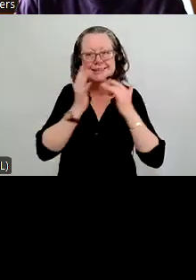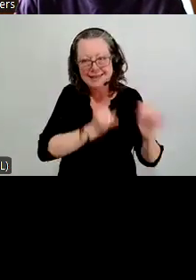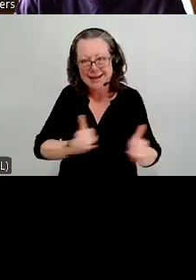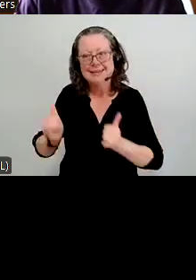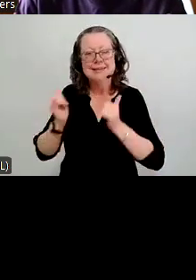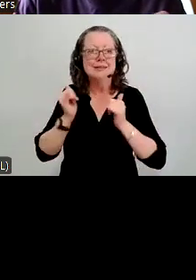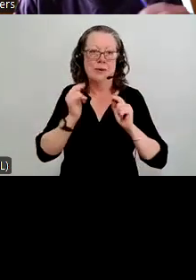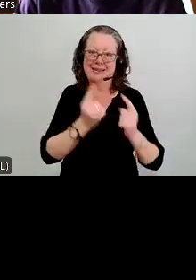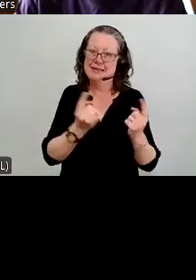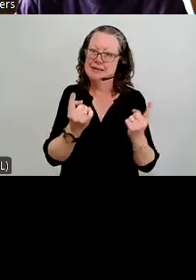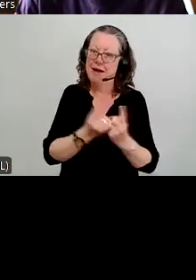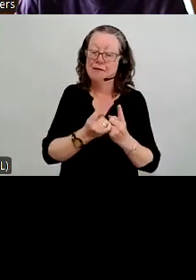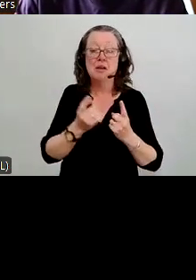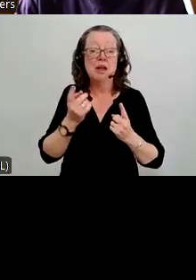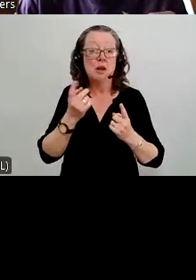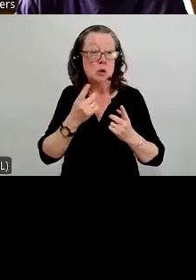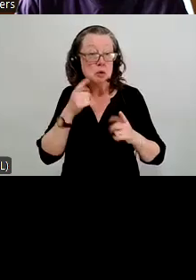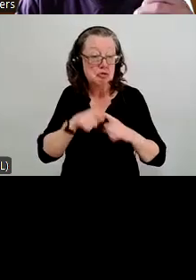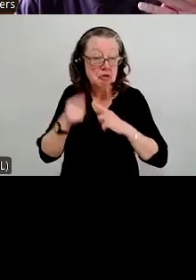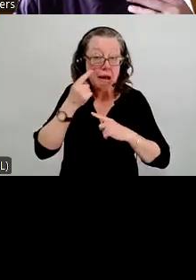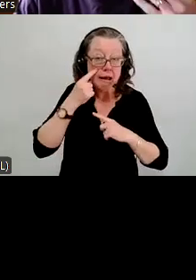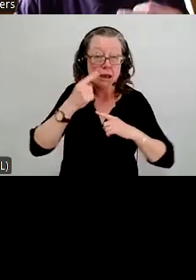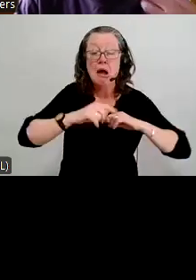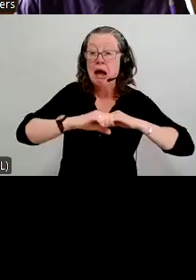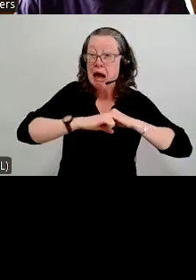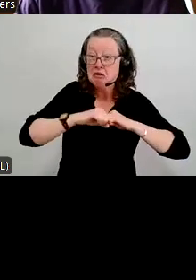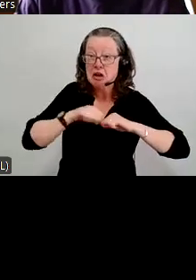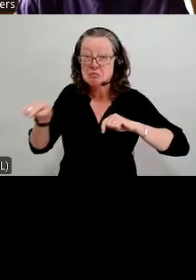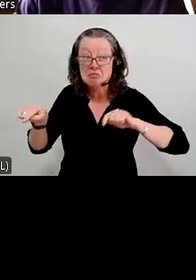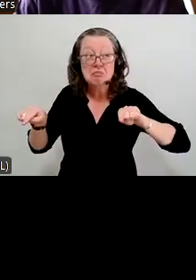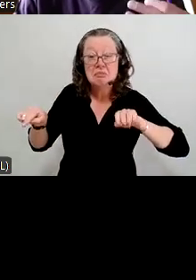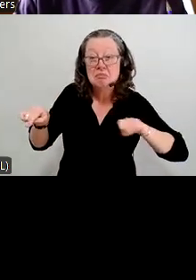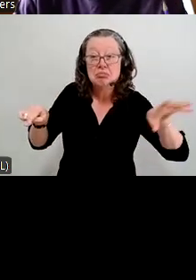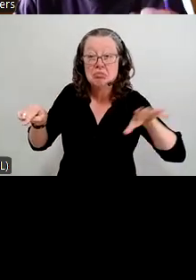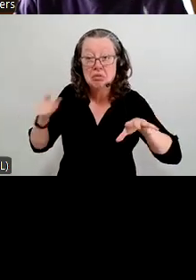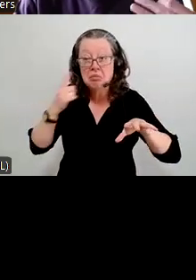If it doesn't work, you can stop doing it. It's really good. All the data that you're feeding into this helps the algorithm